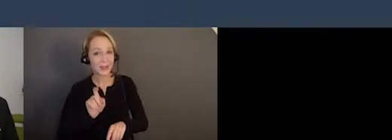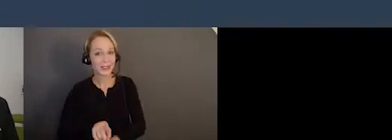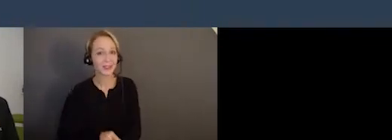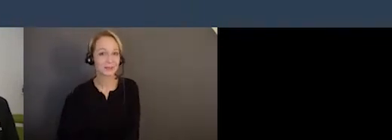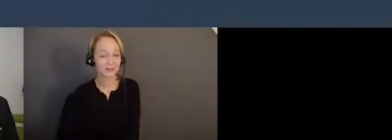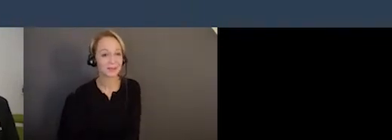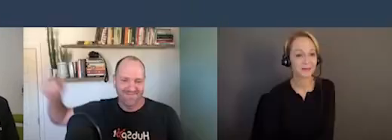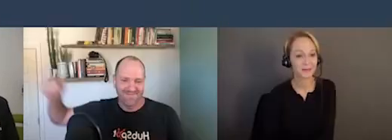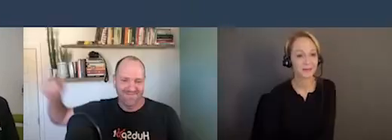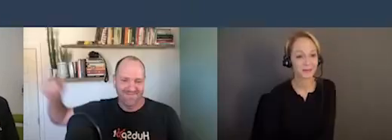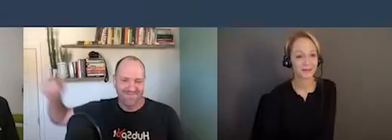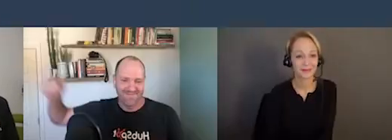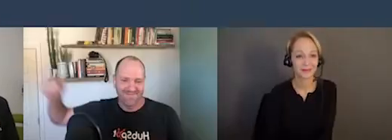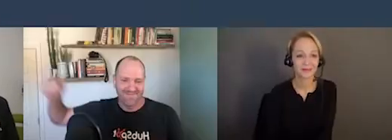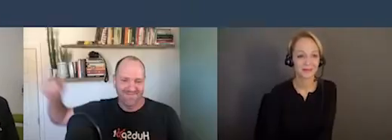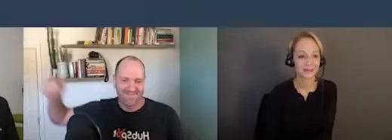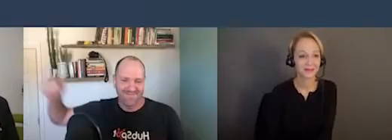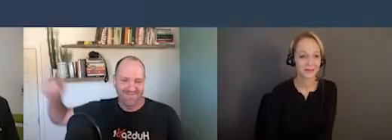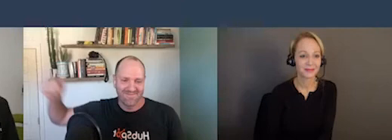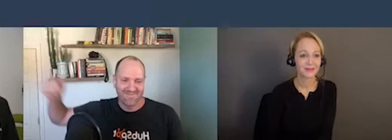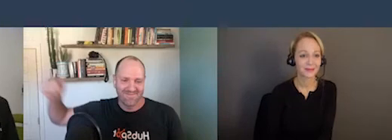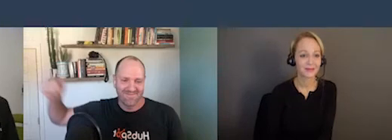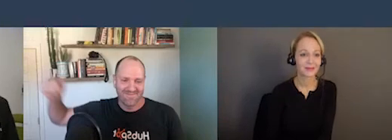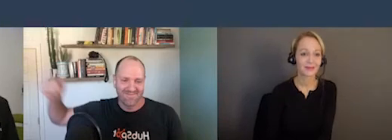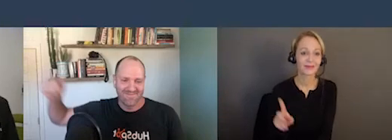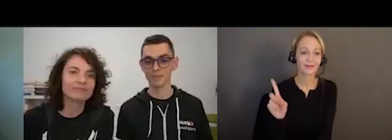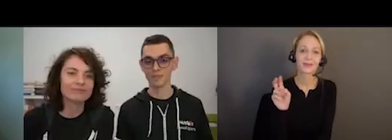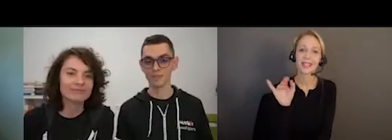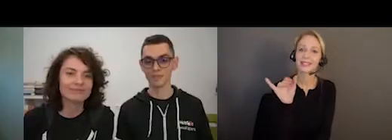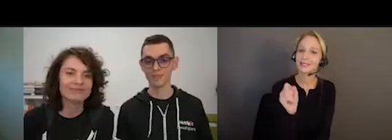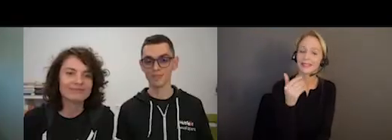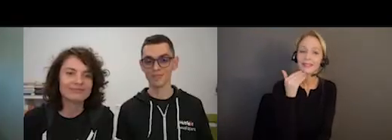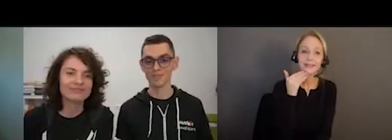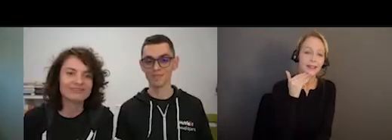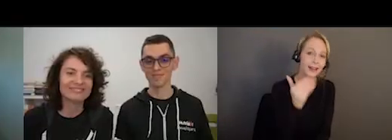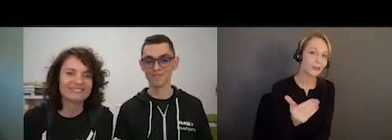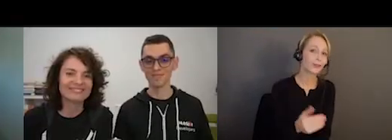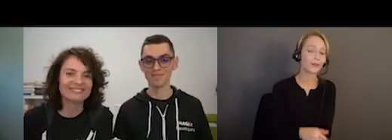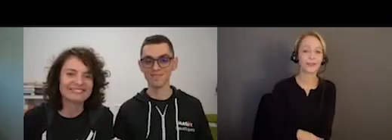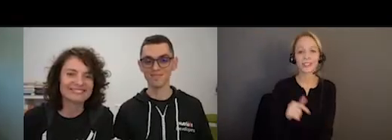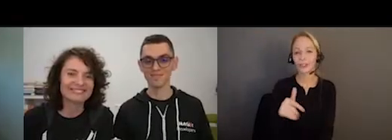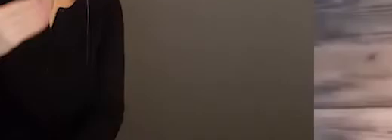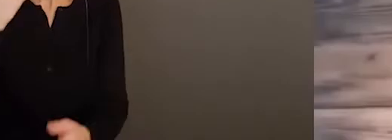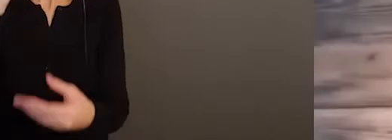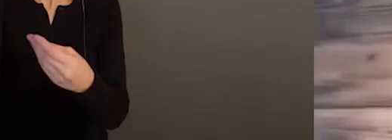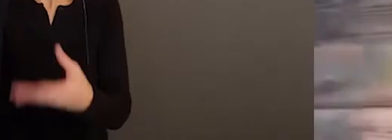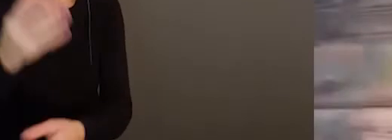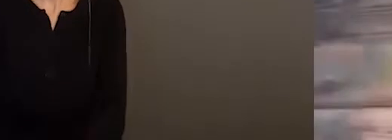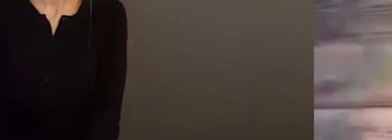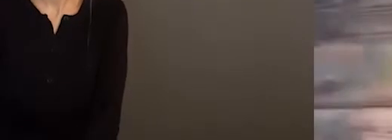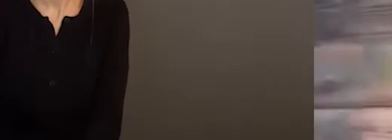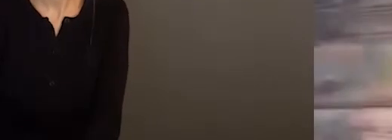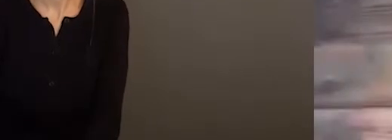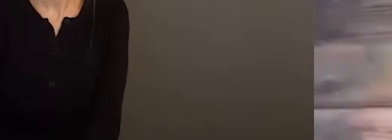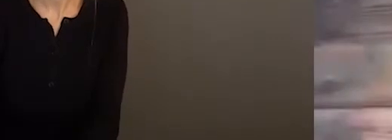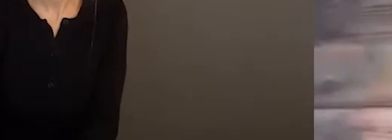READY TO ANSWER WHY YOU QUESTIONS. THANK YOU GUYS. THIS IS GOOD STUFF.